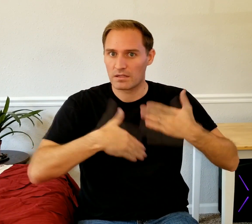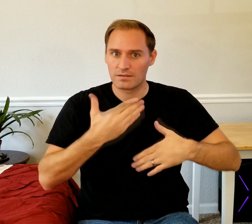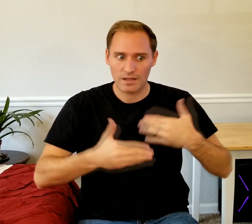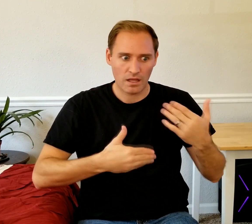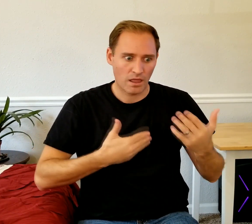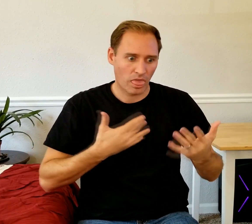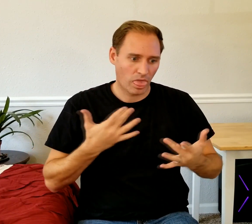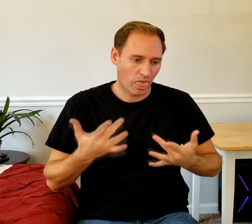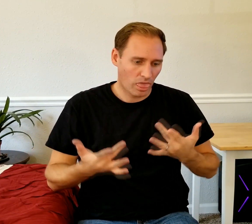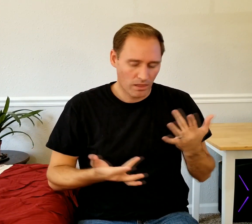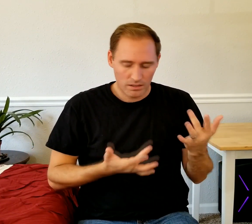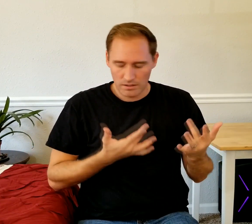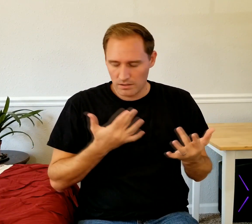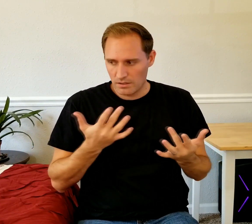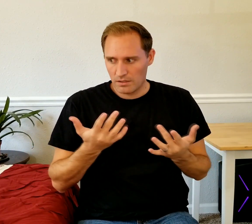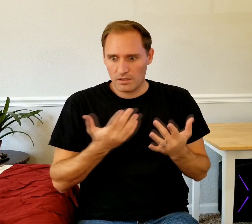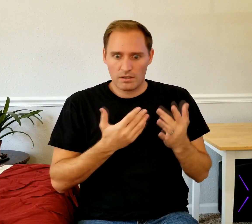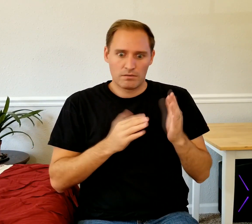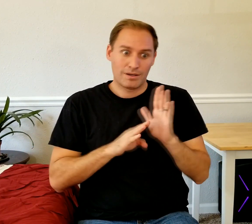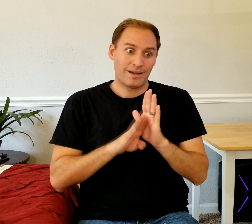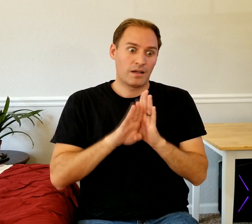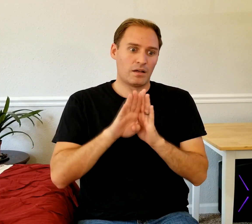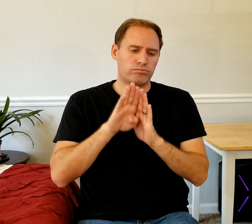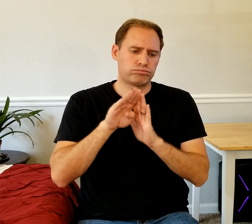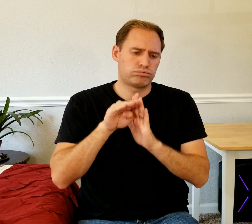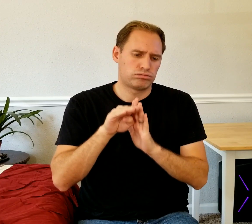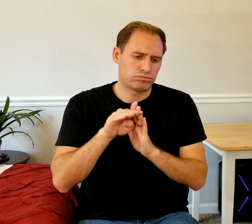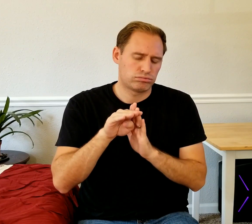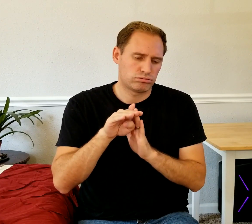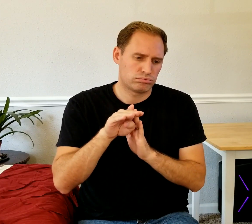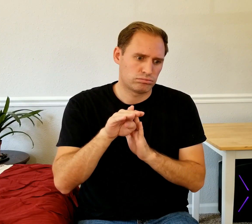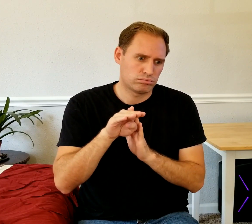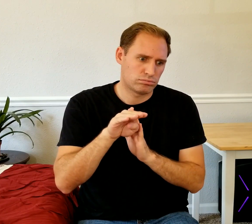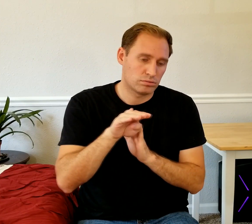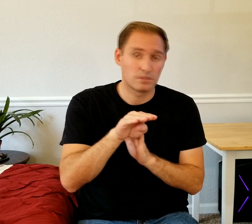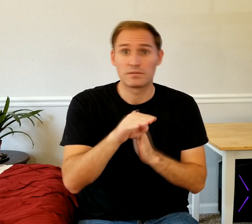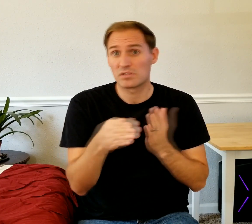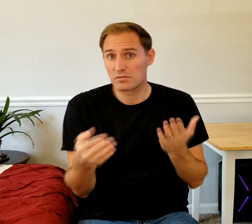can hit a wall or we hit these plateaus and I want to share some